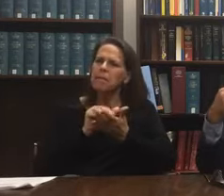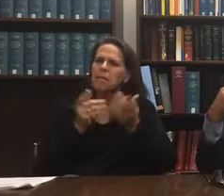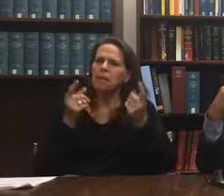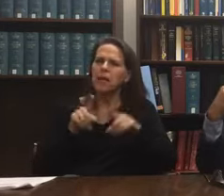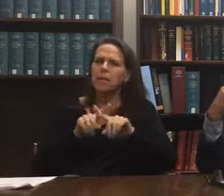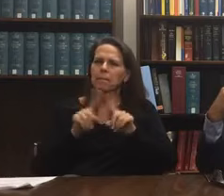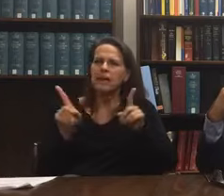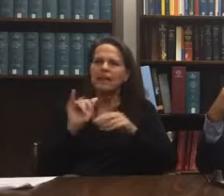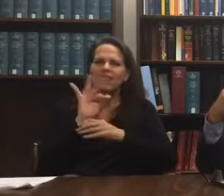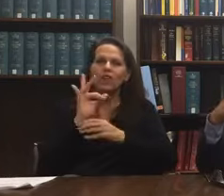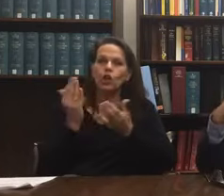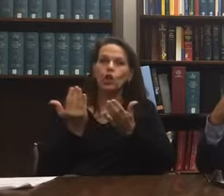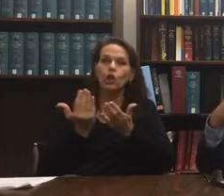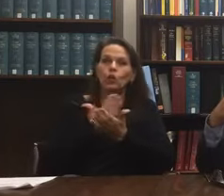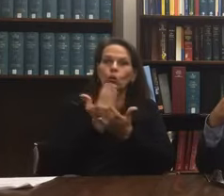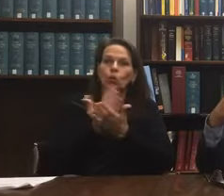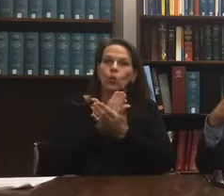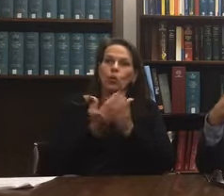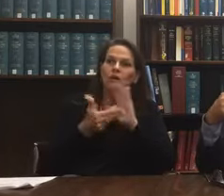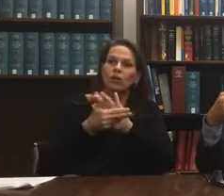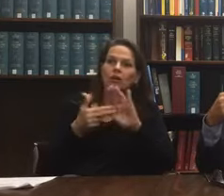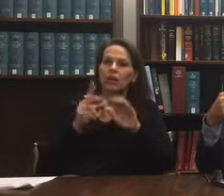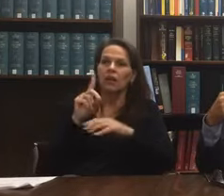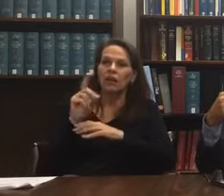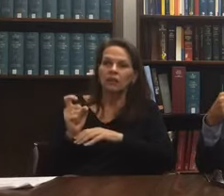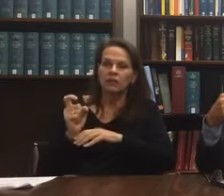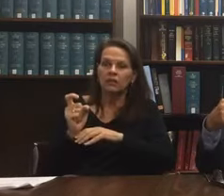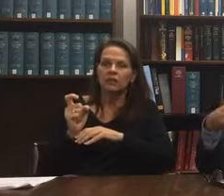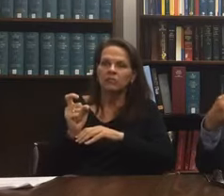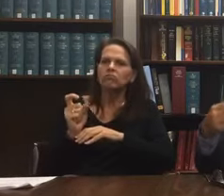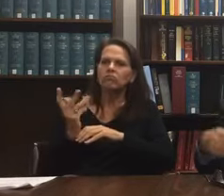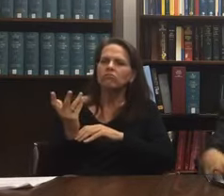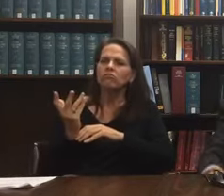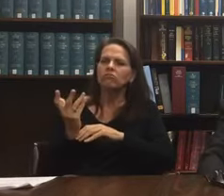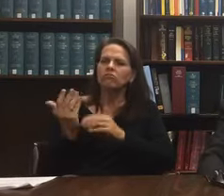some new diagnosis or new finding that would have changed things had they known